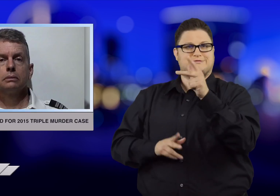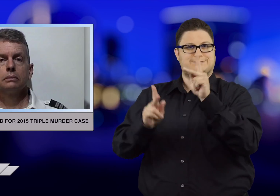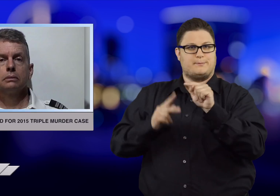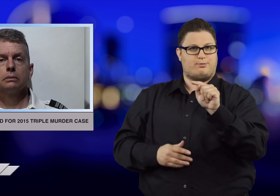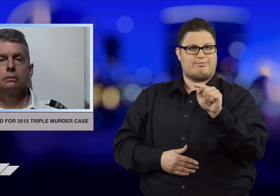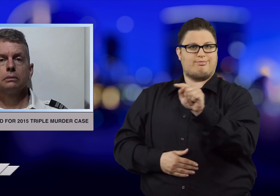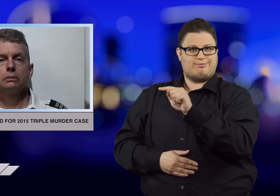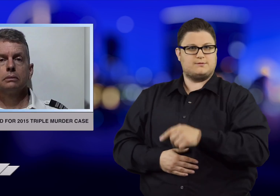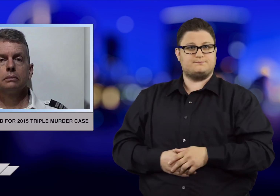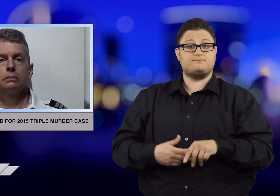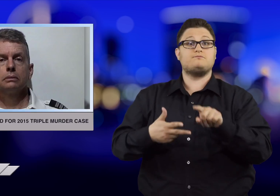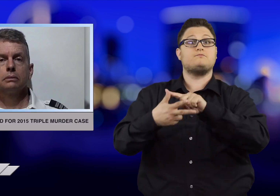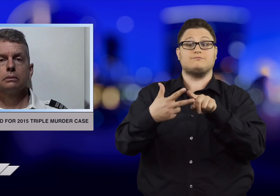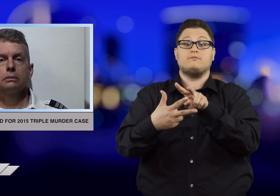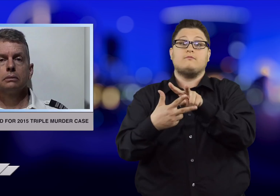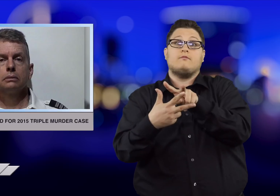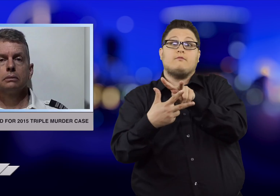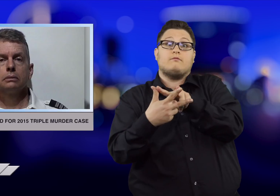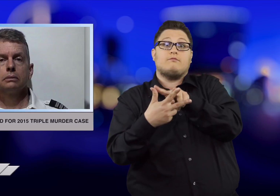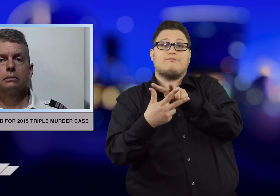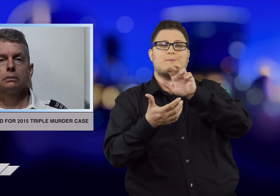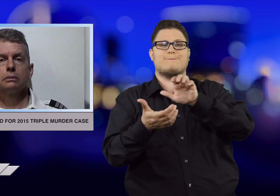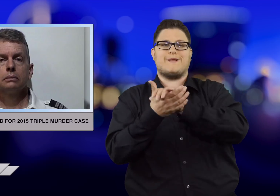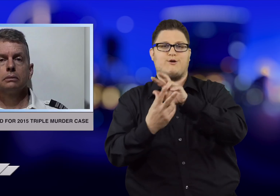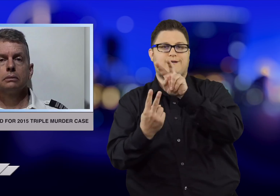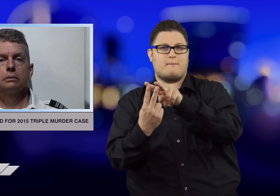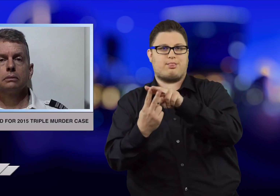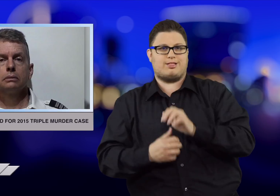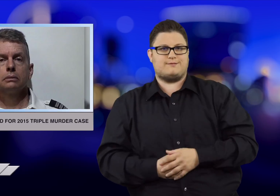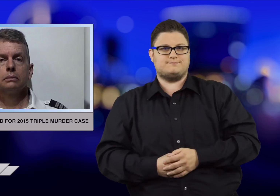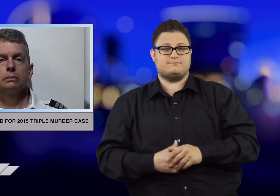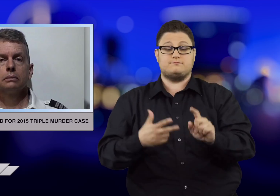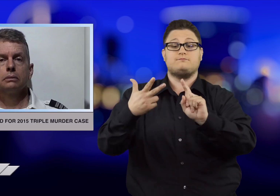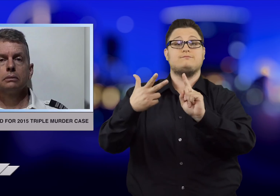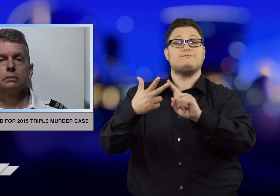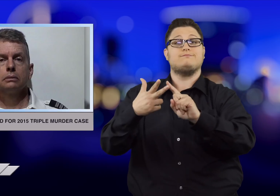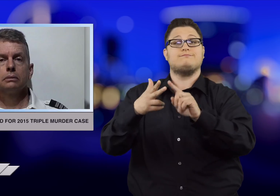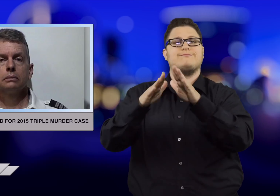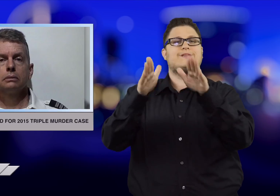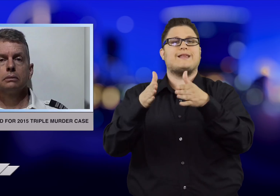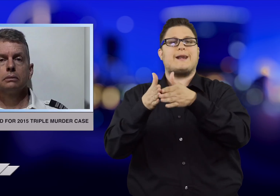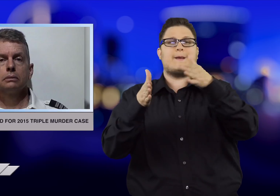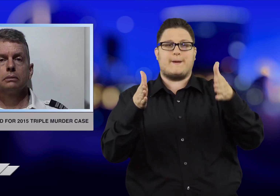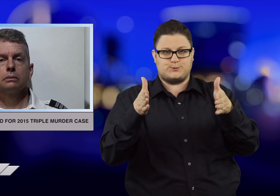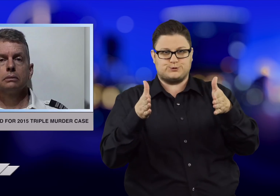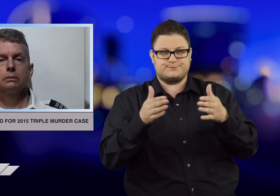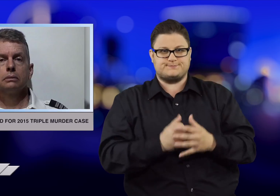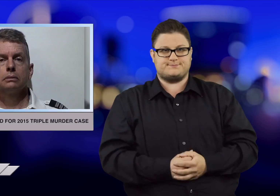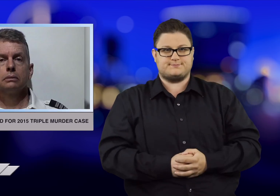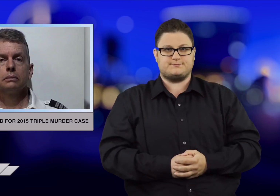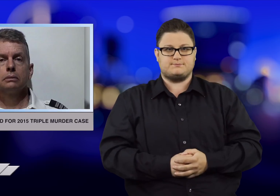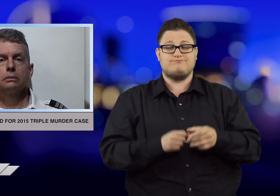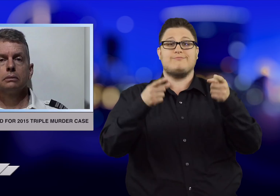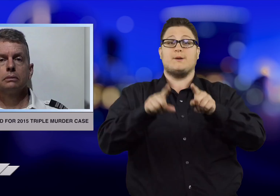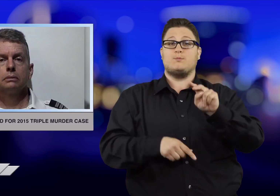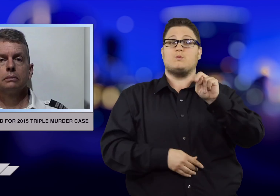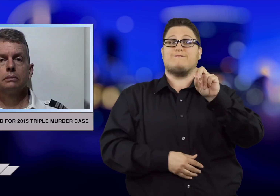three people in Kentucky in 2015. Martin is accused in the death of a married couple and their neighbor.